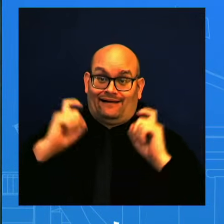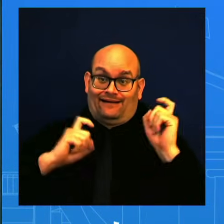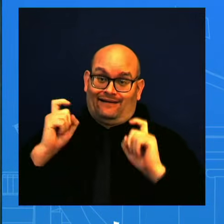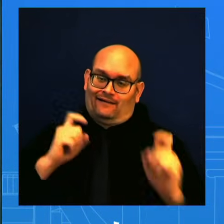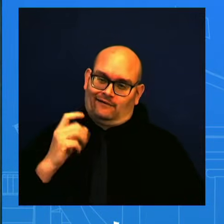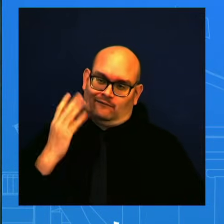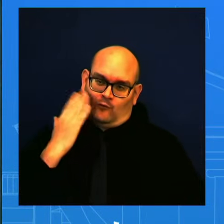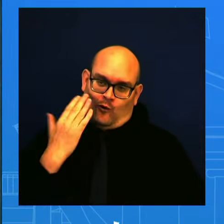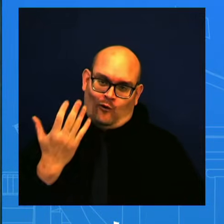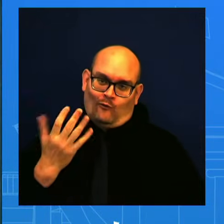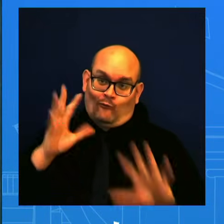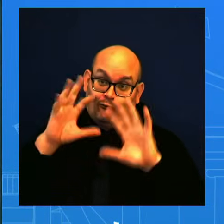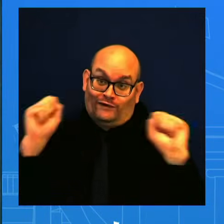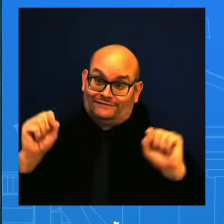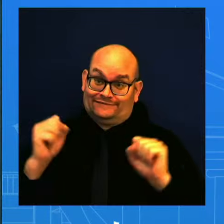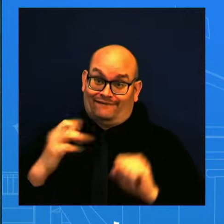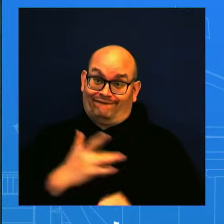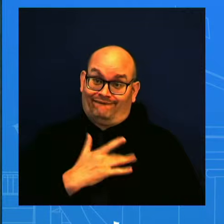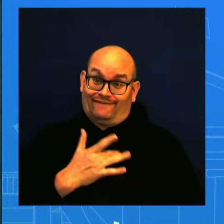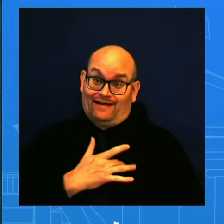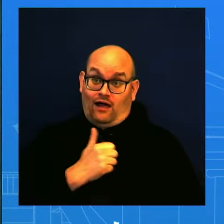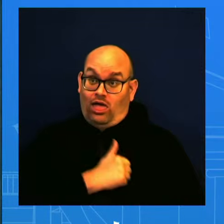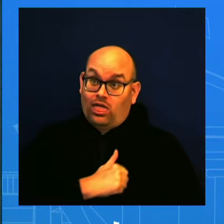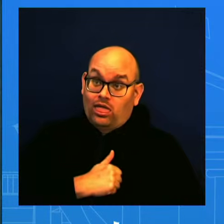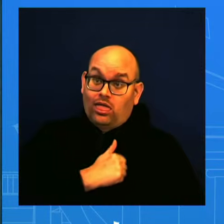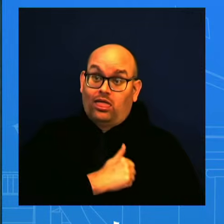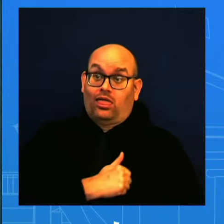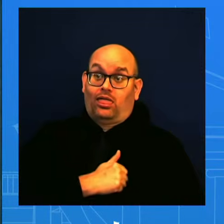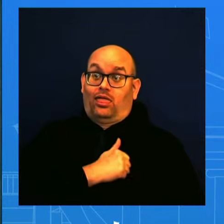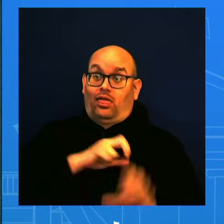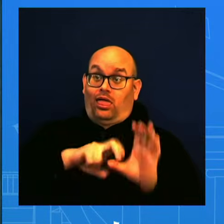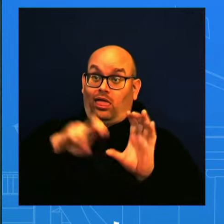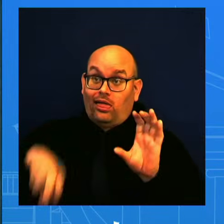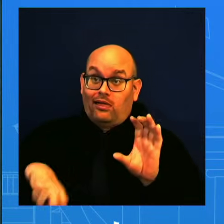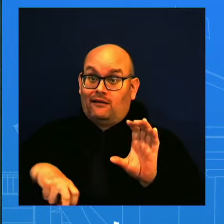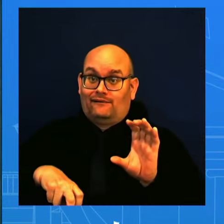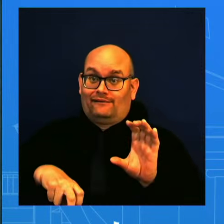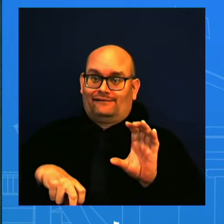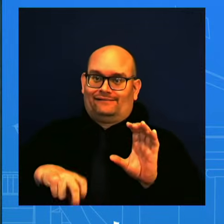The Press: If we were to see the president this week and he were to discuss the -- what's happening on Wall Street,